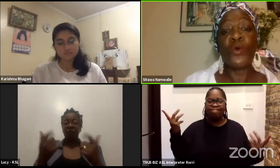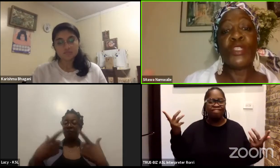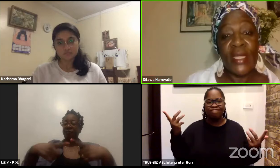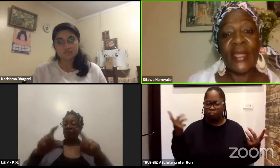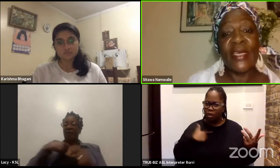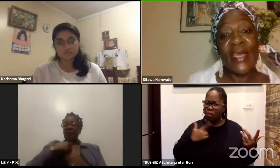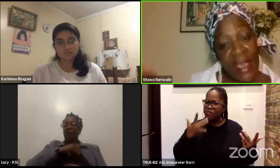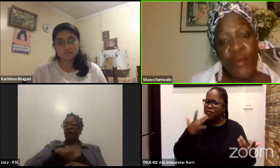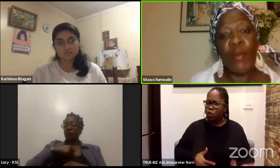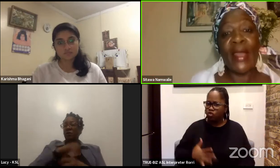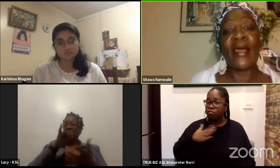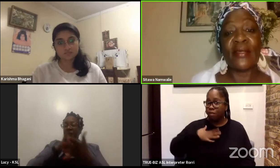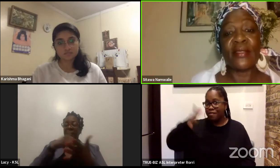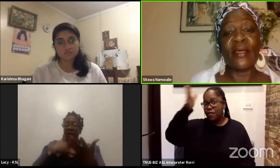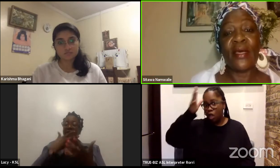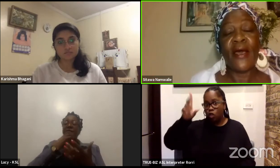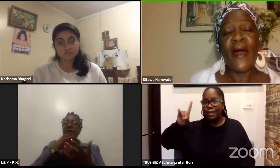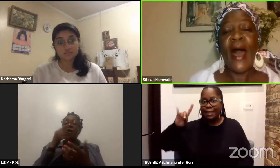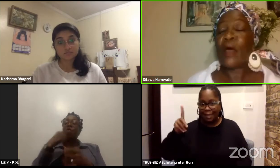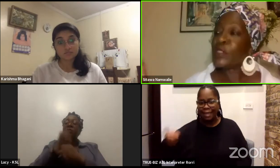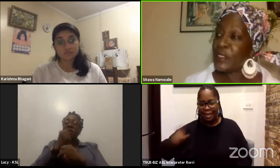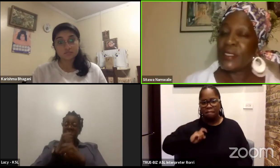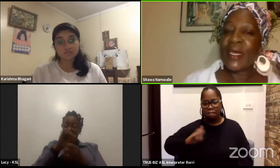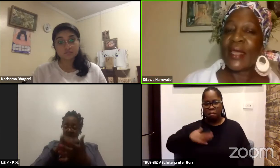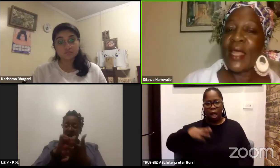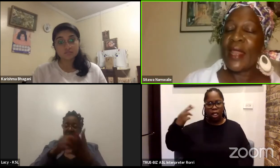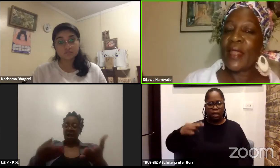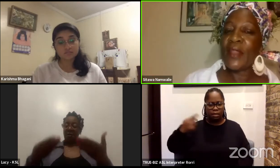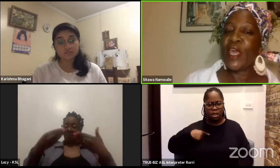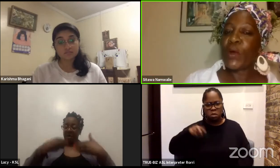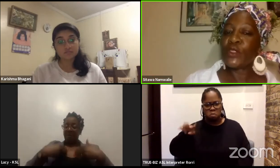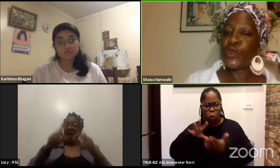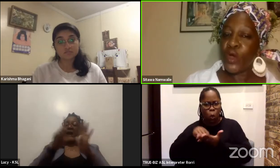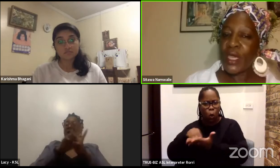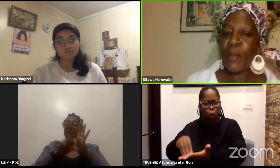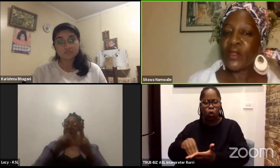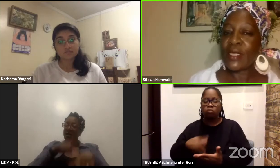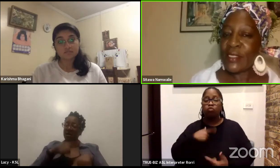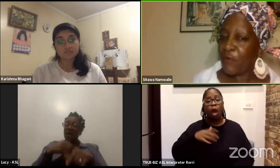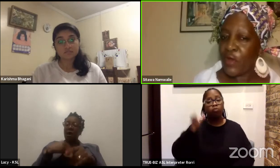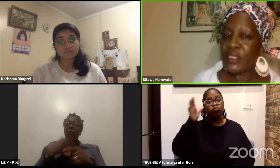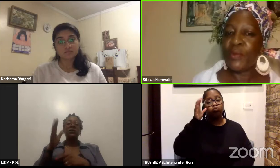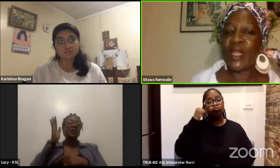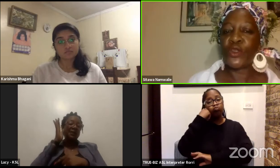who did that, he gave me my legacy. And I was listening and they was talking about very similar,